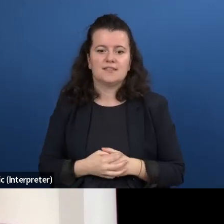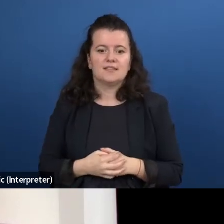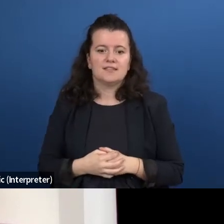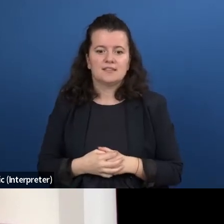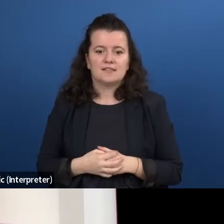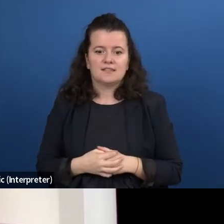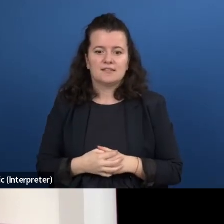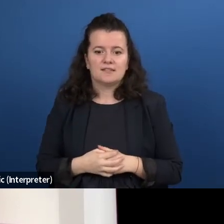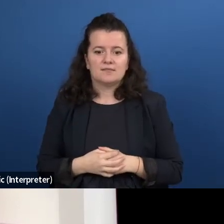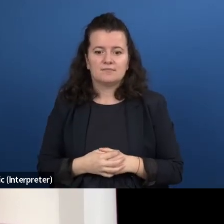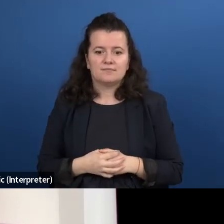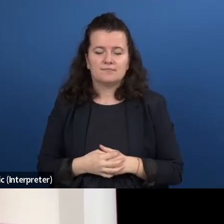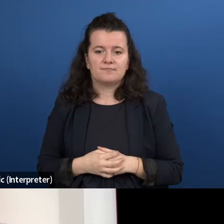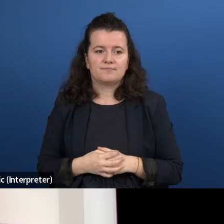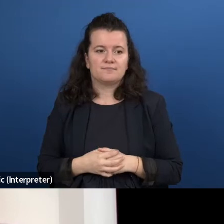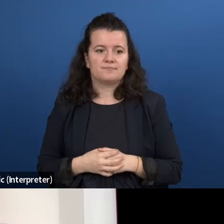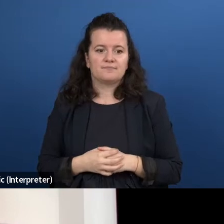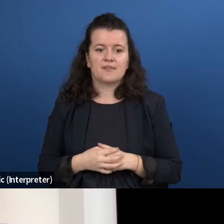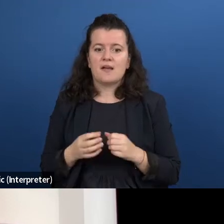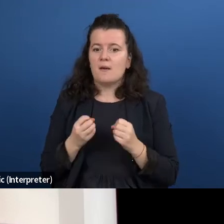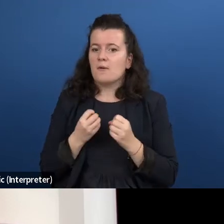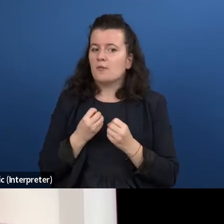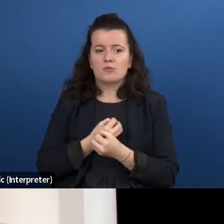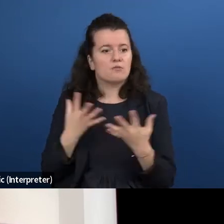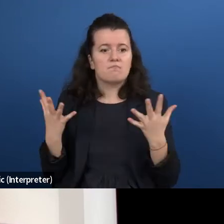which enable them to access them not only when emergencies.